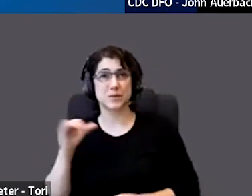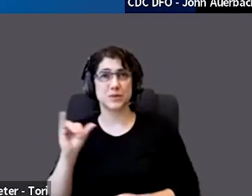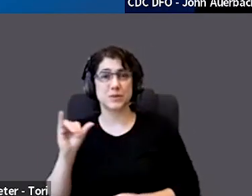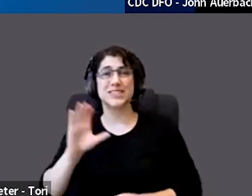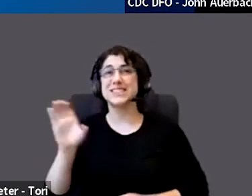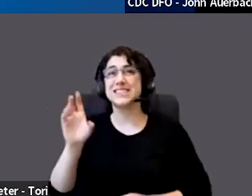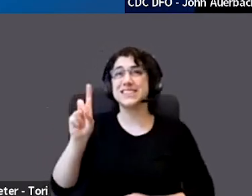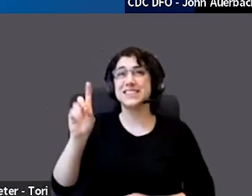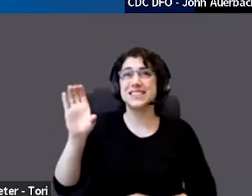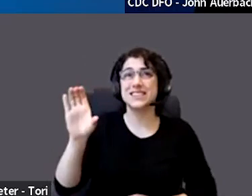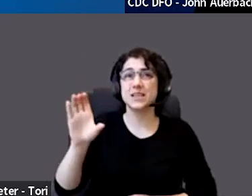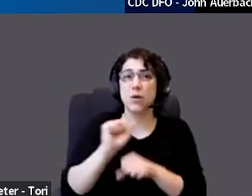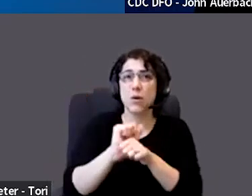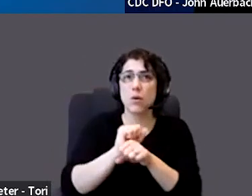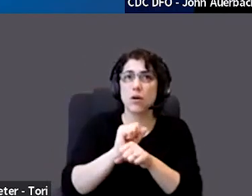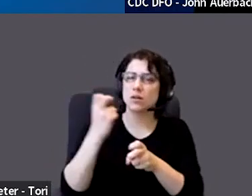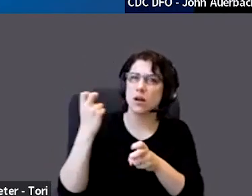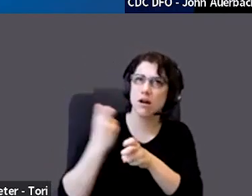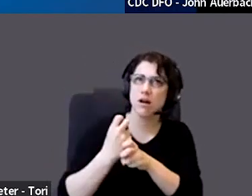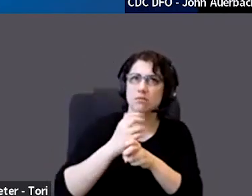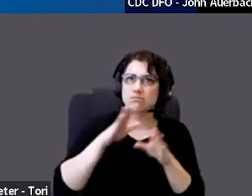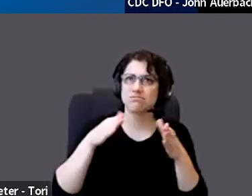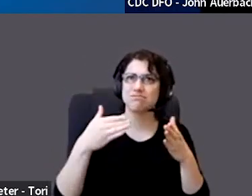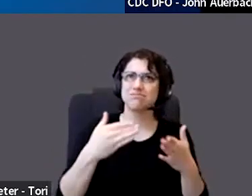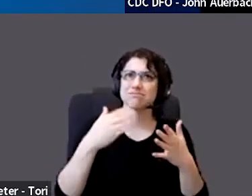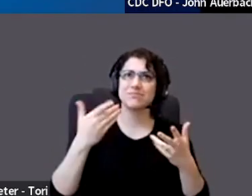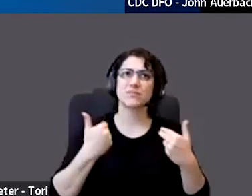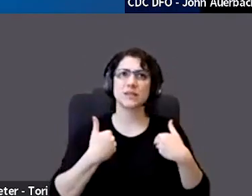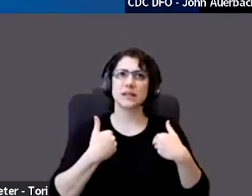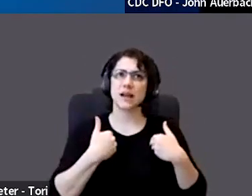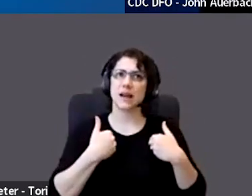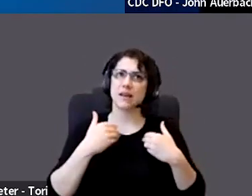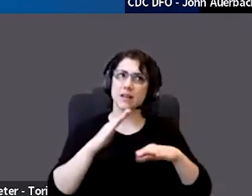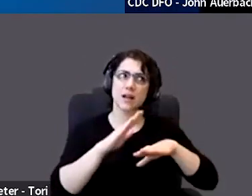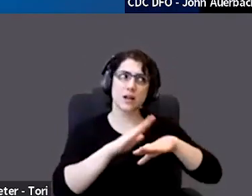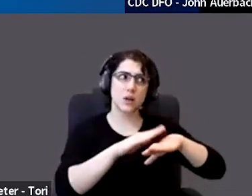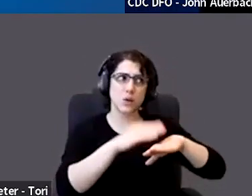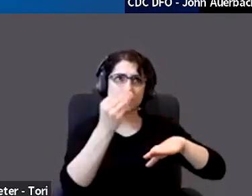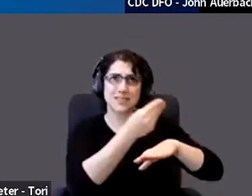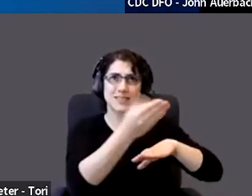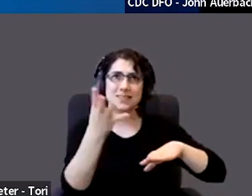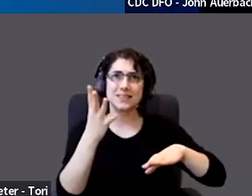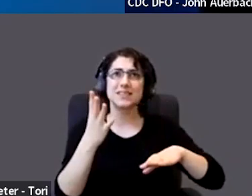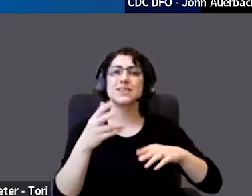We use a federal registered notice process to solicit outside applications for folks to join the workgroup.